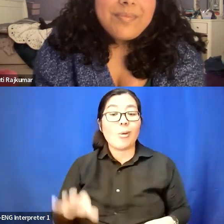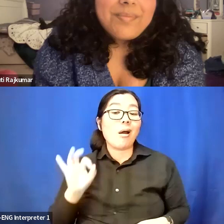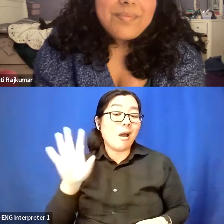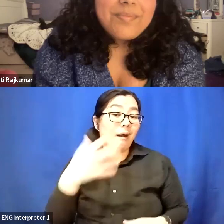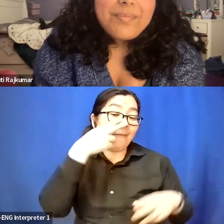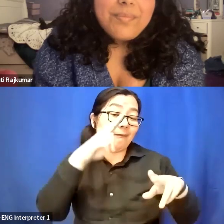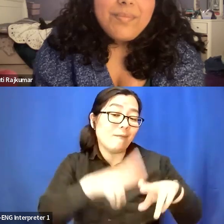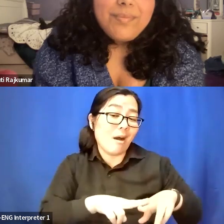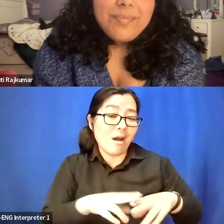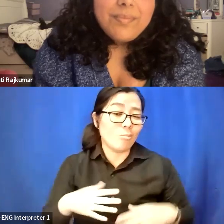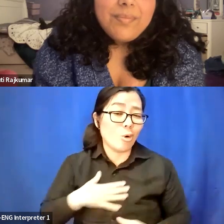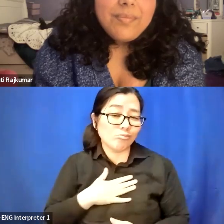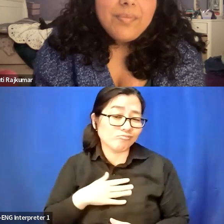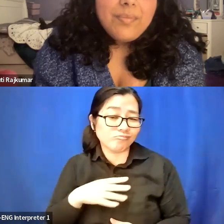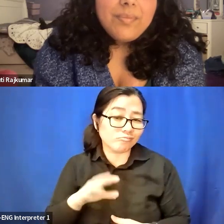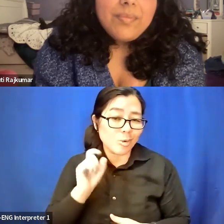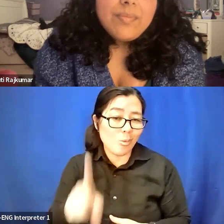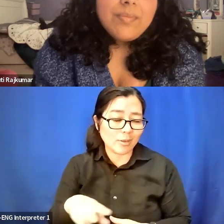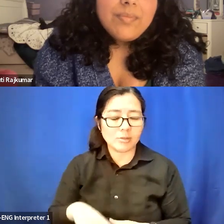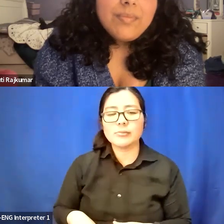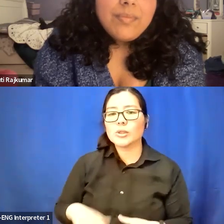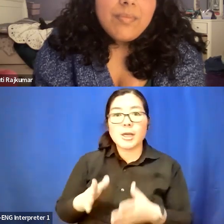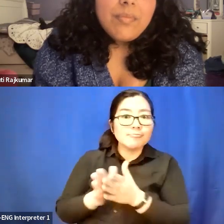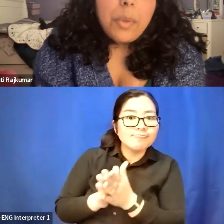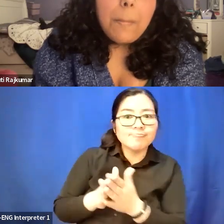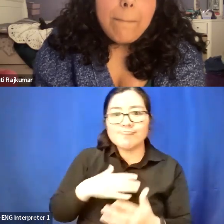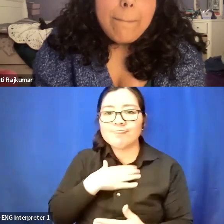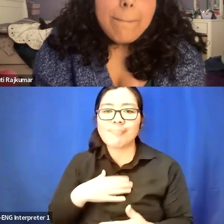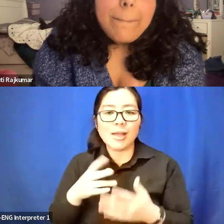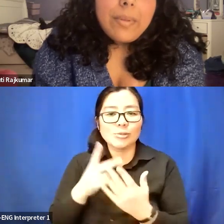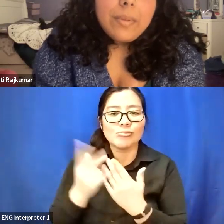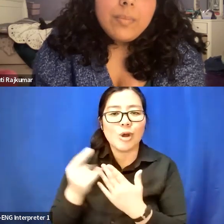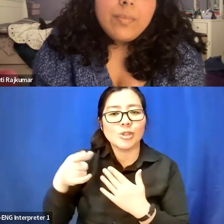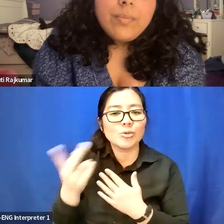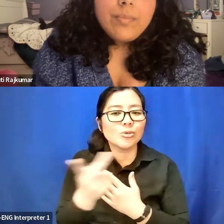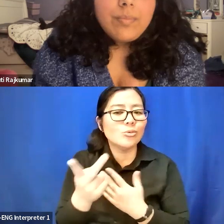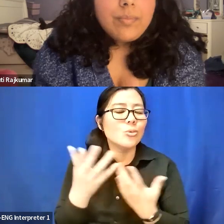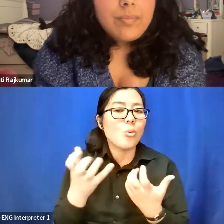What is a passion project of yours that you want to be able to complete in your lifetime,